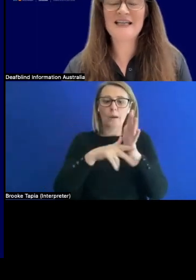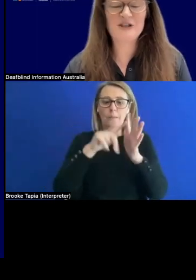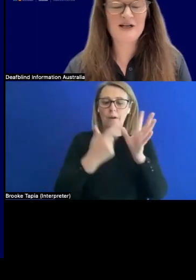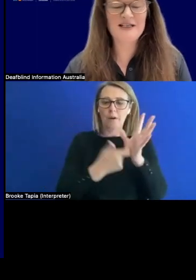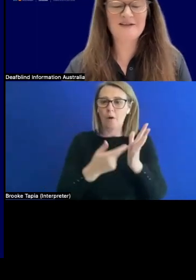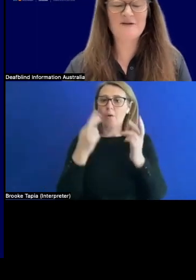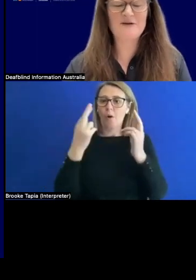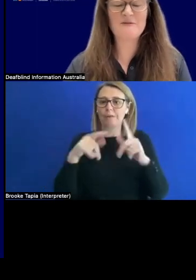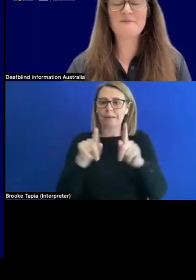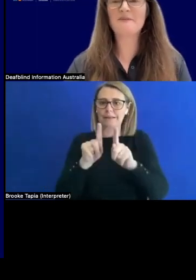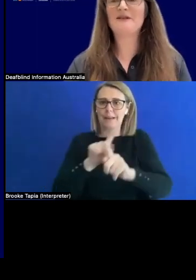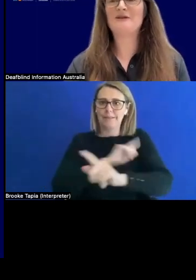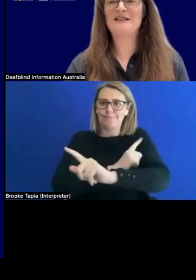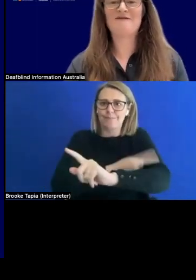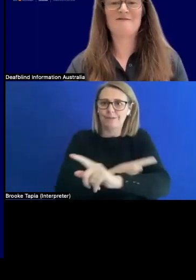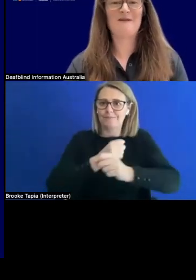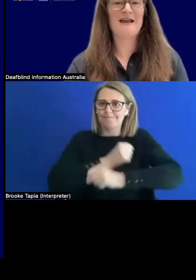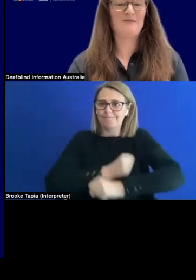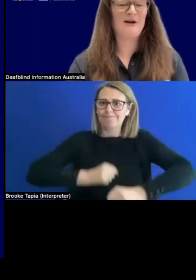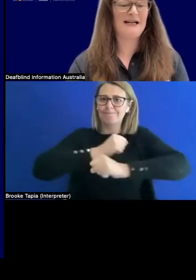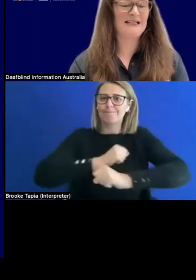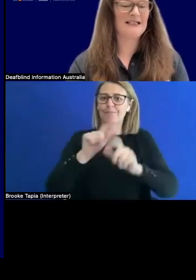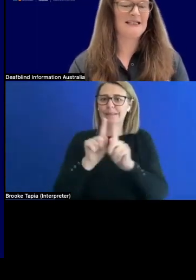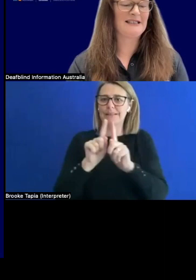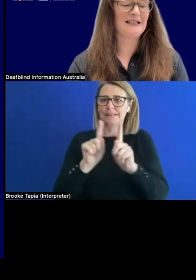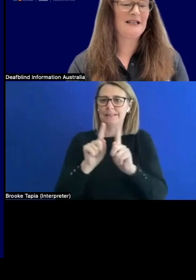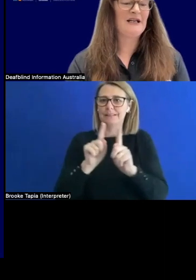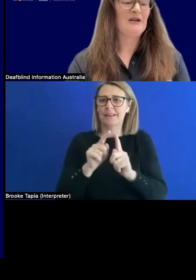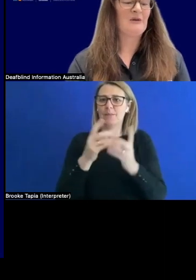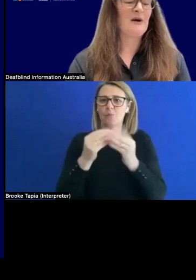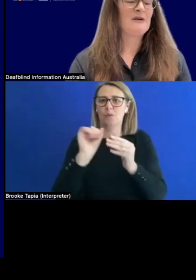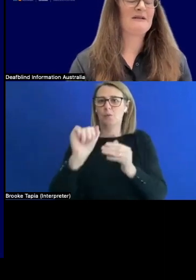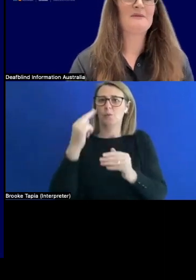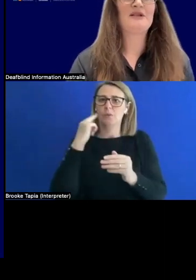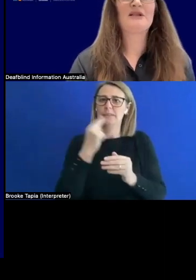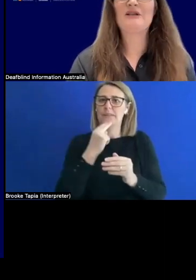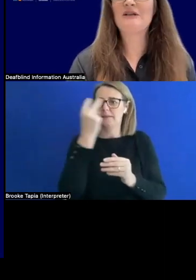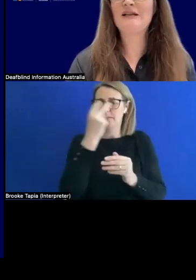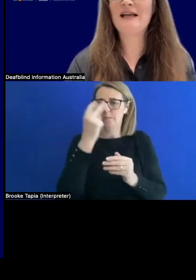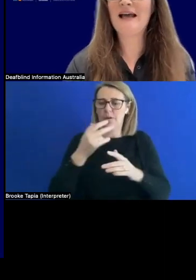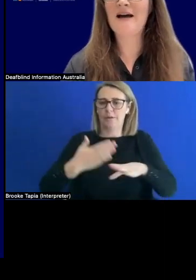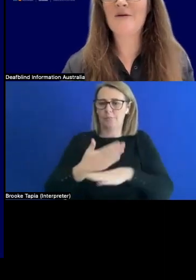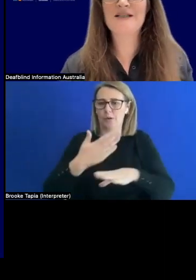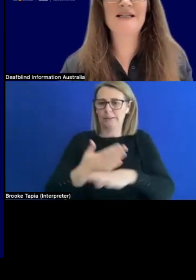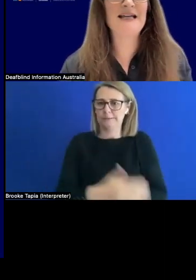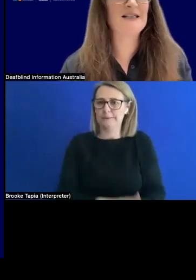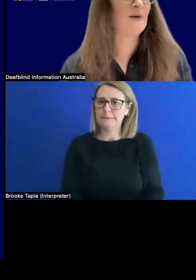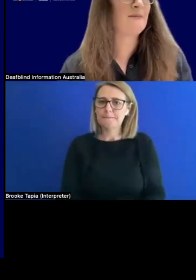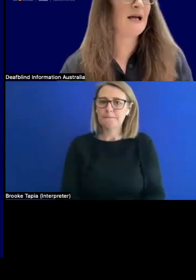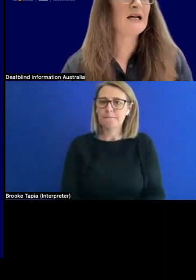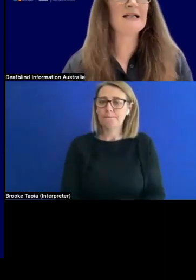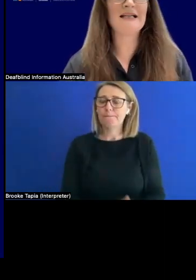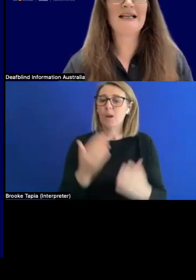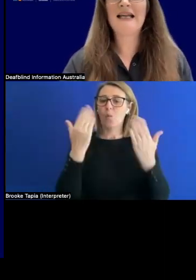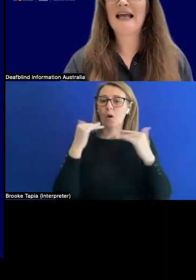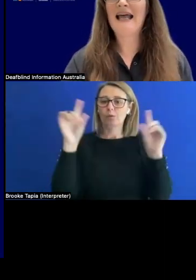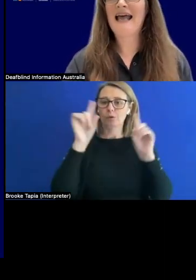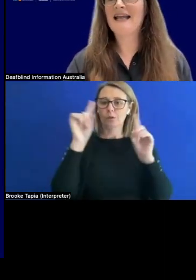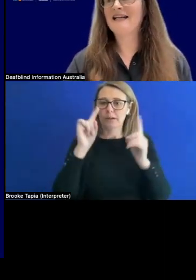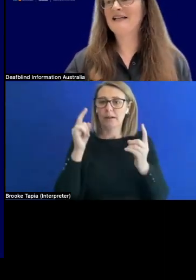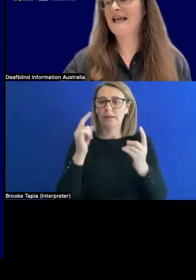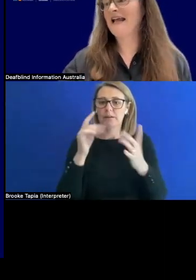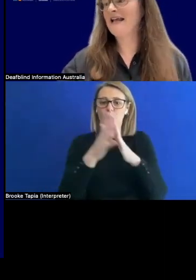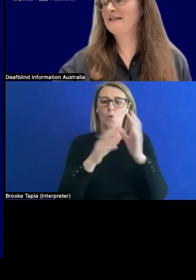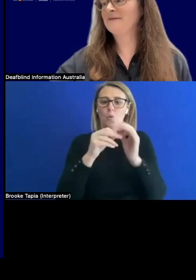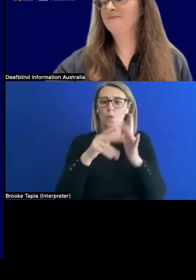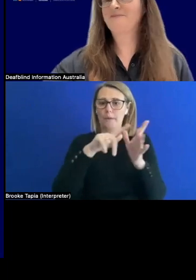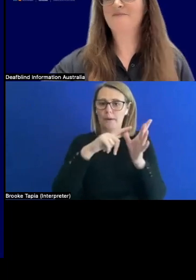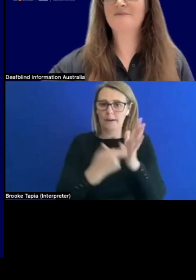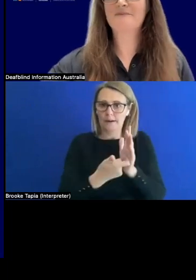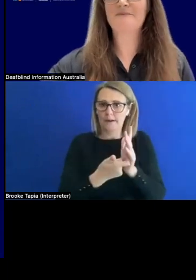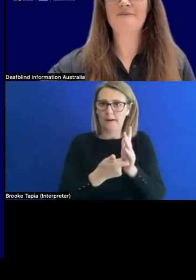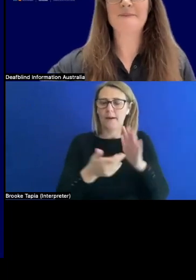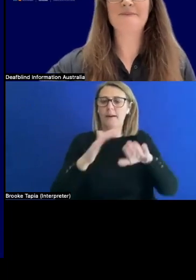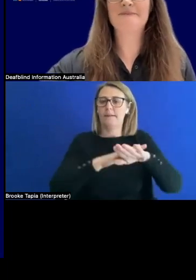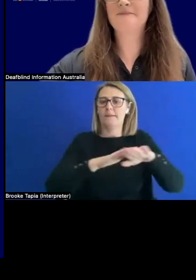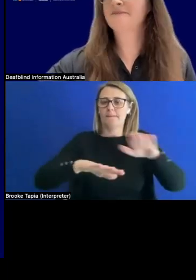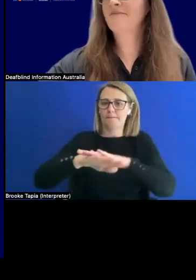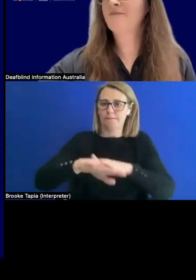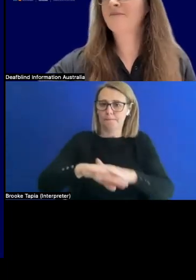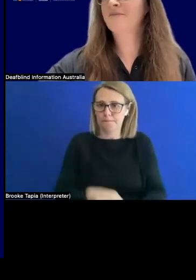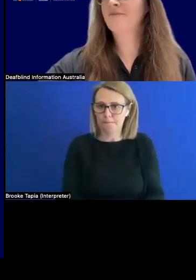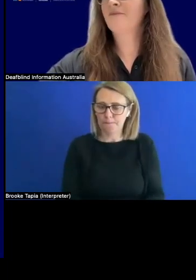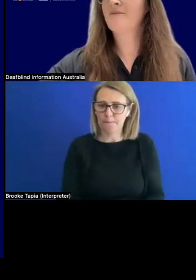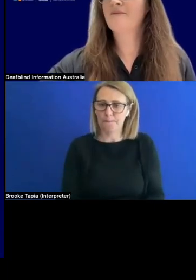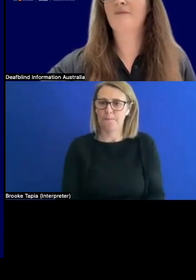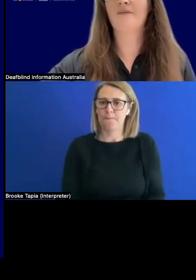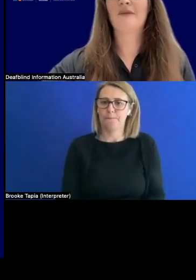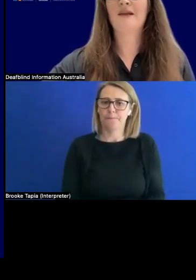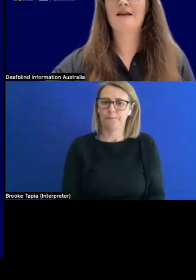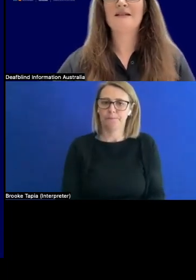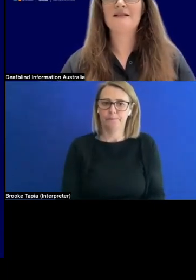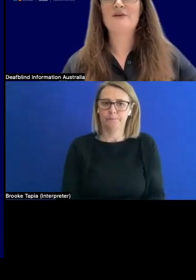and transform your deafblind practice. Welcome to today’s webinar “Hand under hand”.